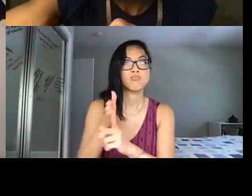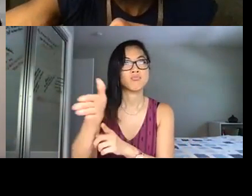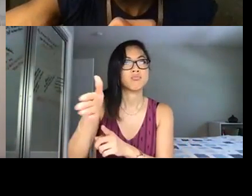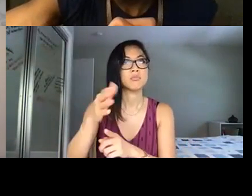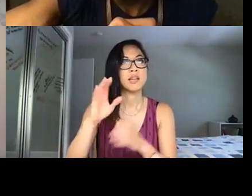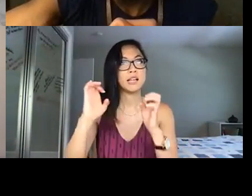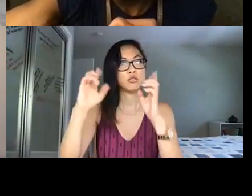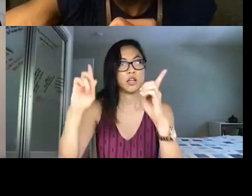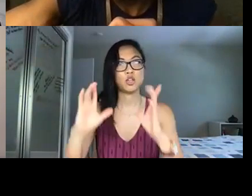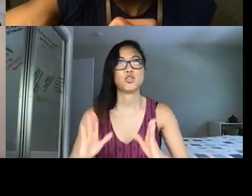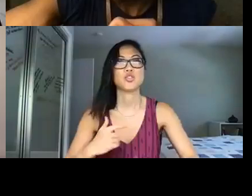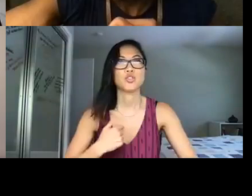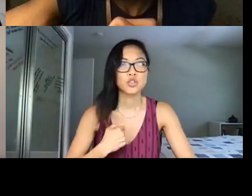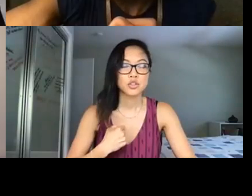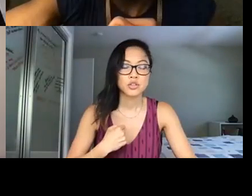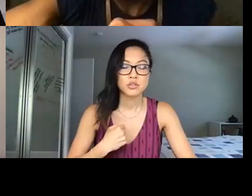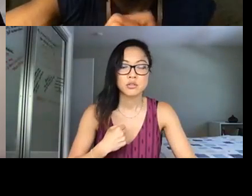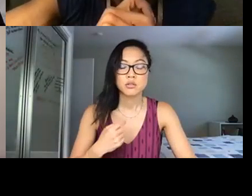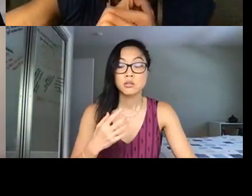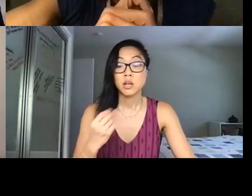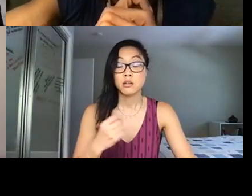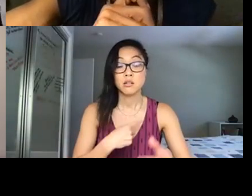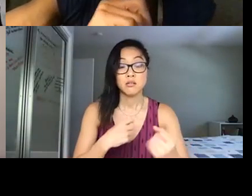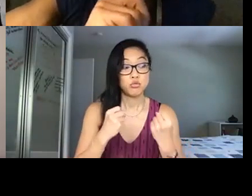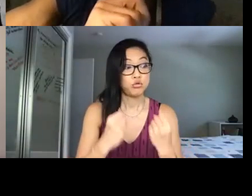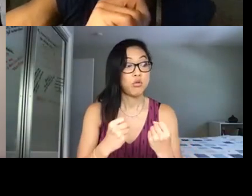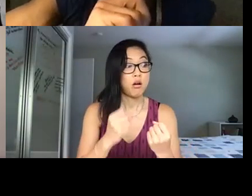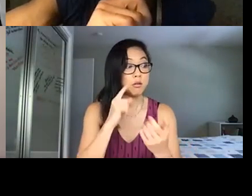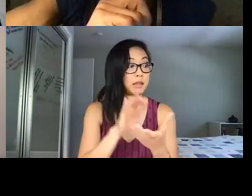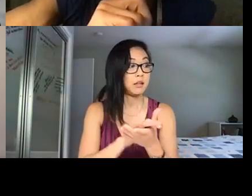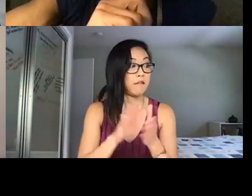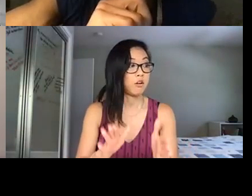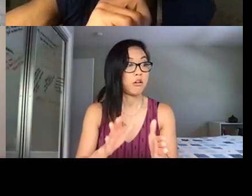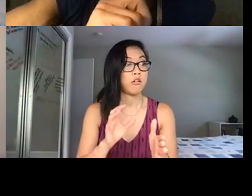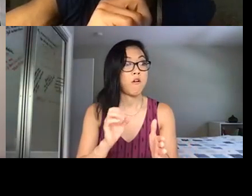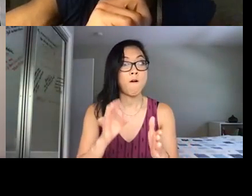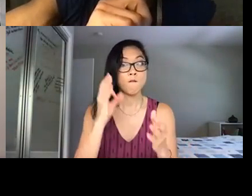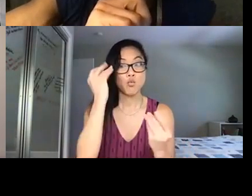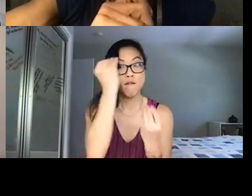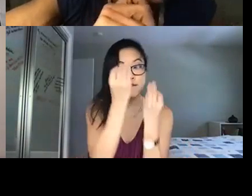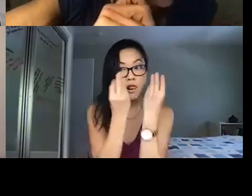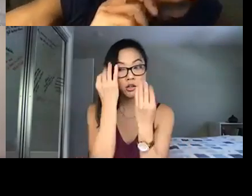strong believer in reflective practice and listening before doing.